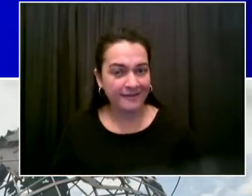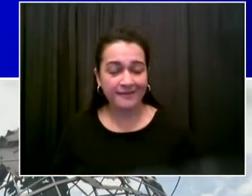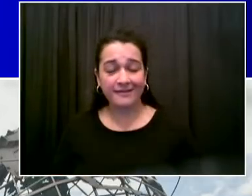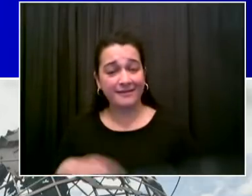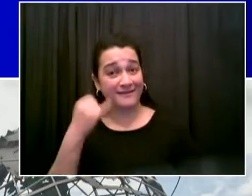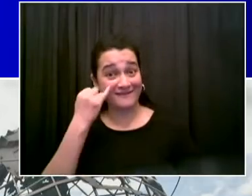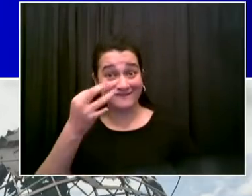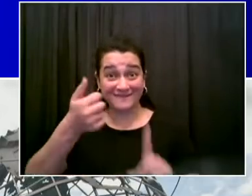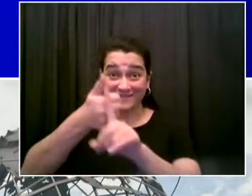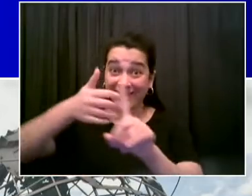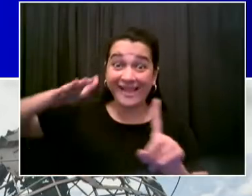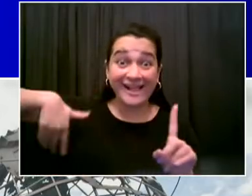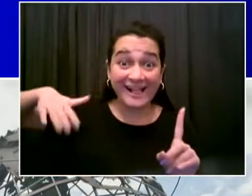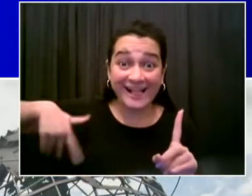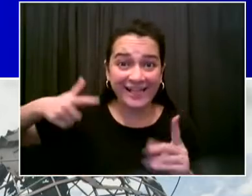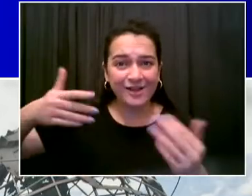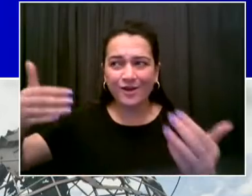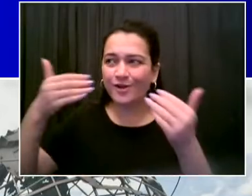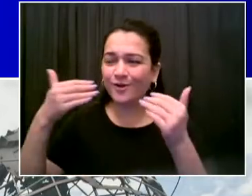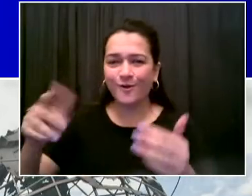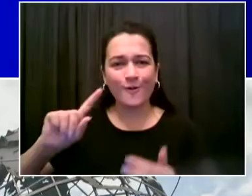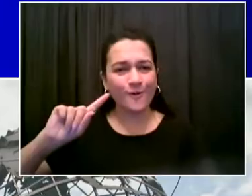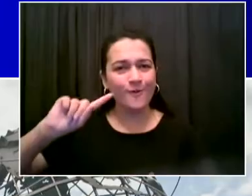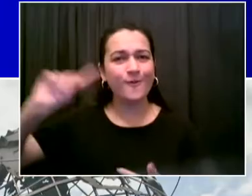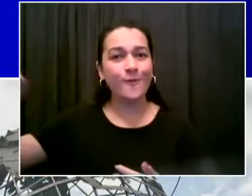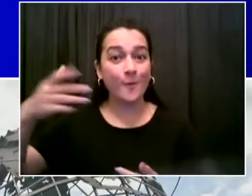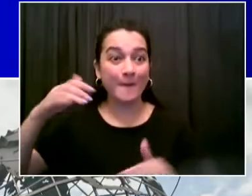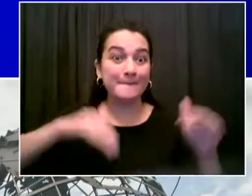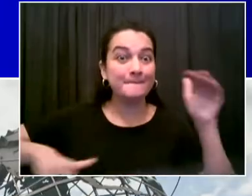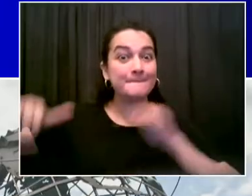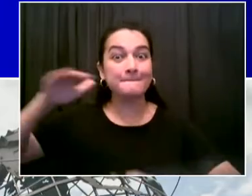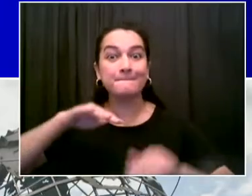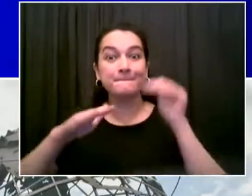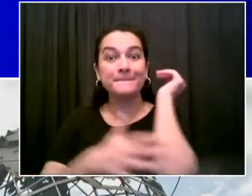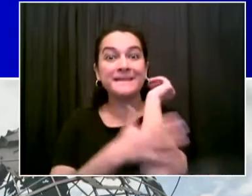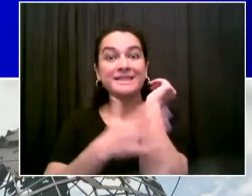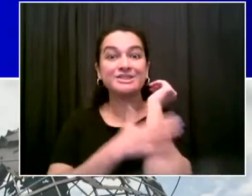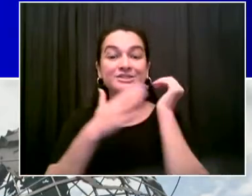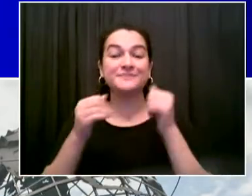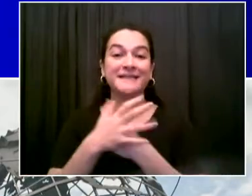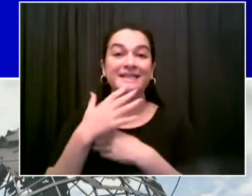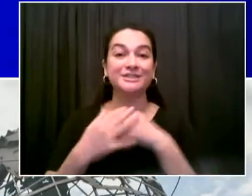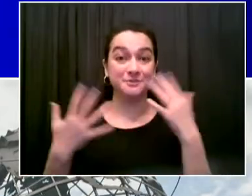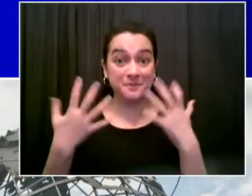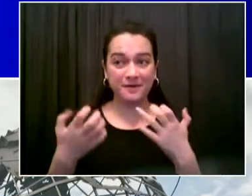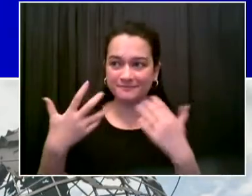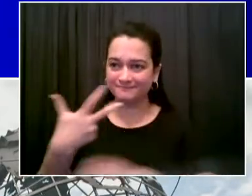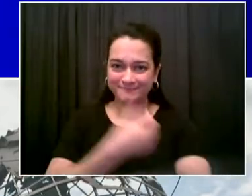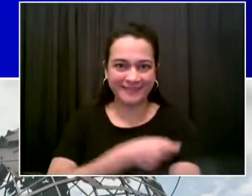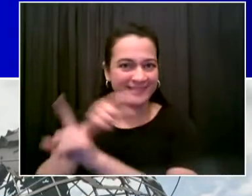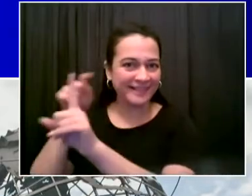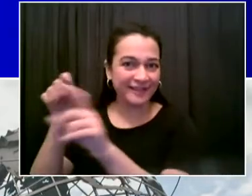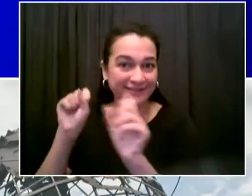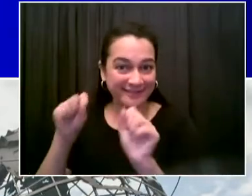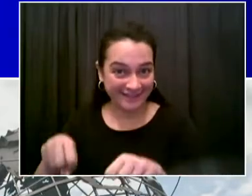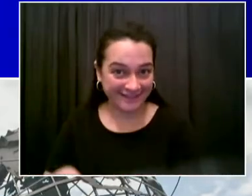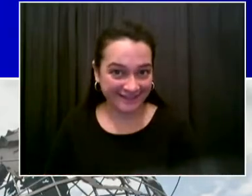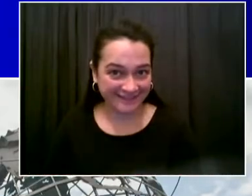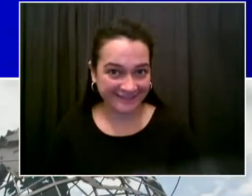SEE CCVAINTIAONS SITES. YOU'RE GOING TO SEE BUSES AND VANS. THEY ARE GOING TO BE ABLE TO